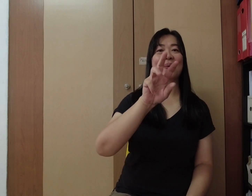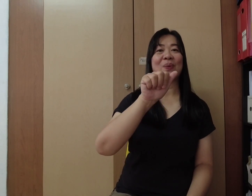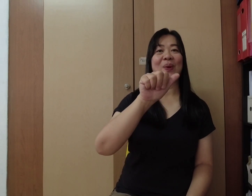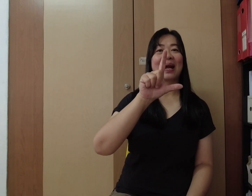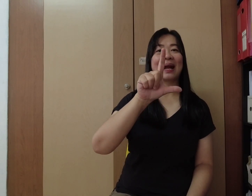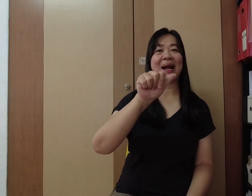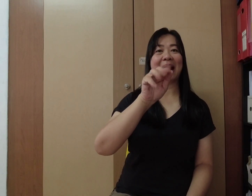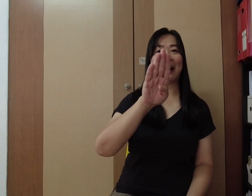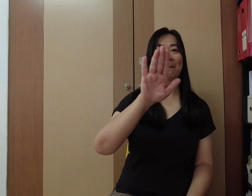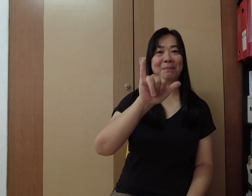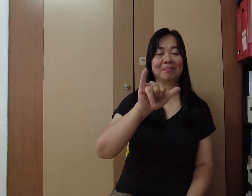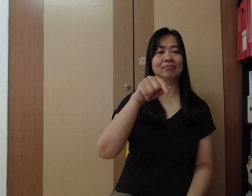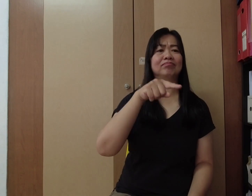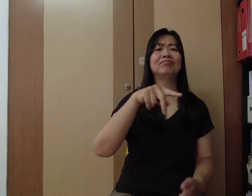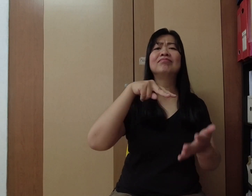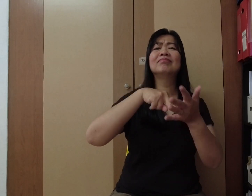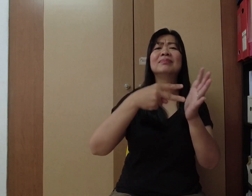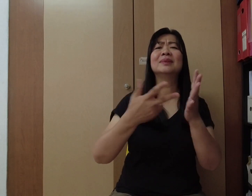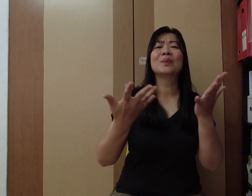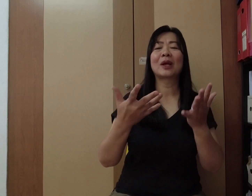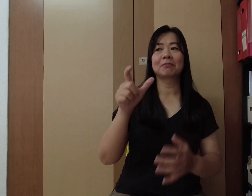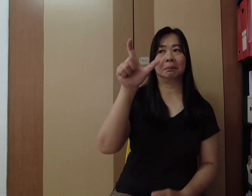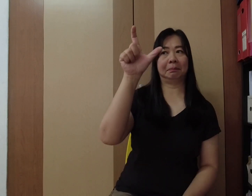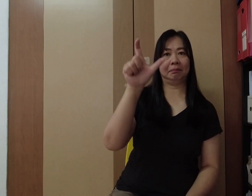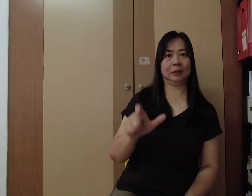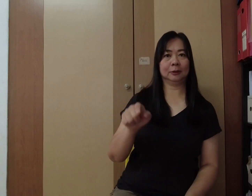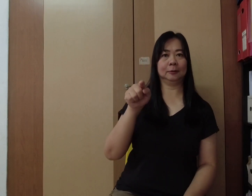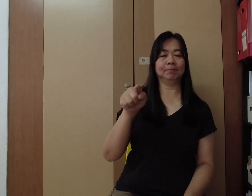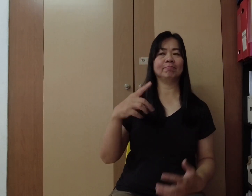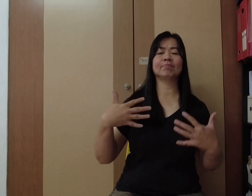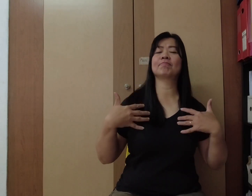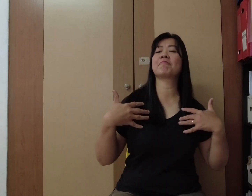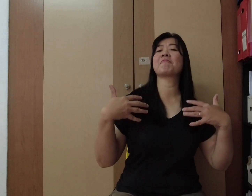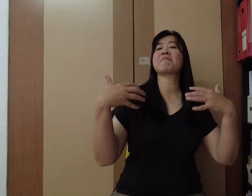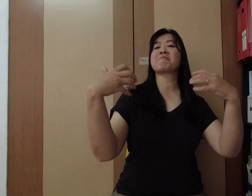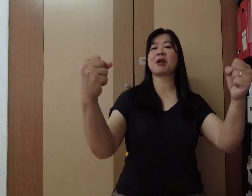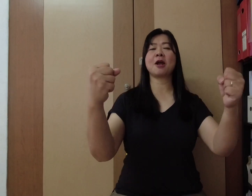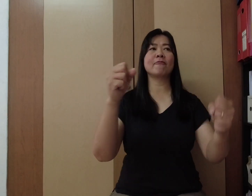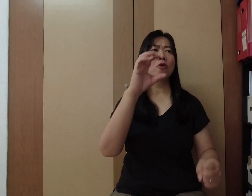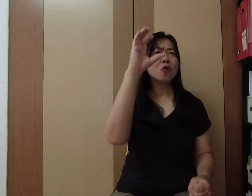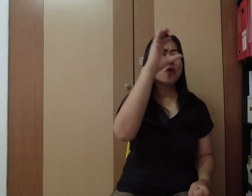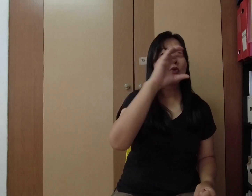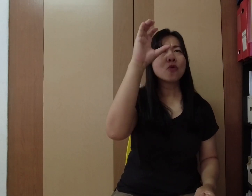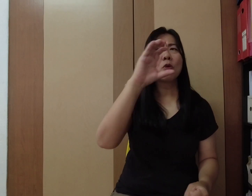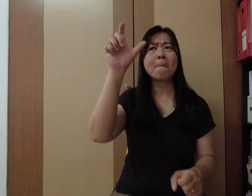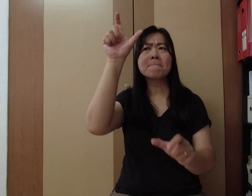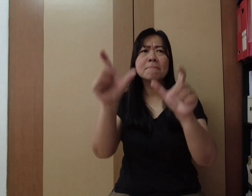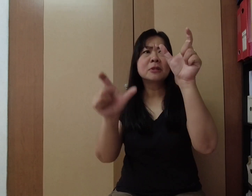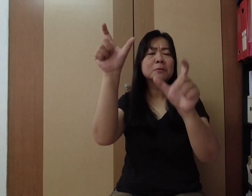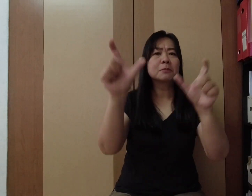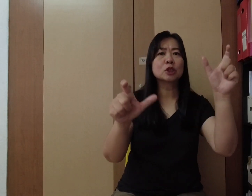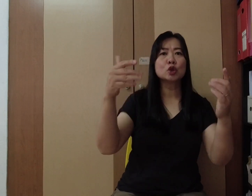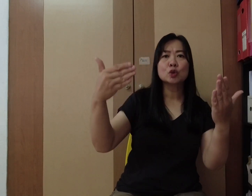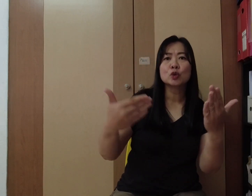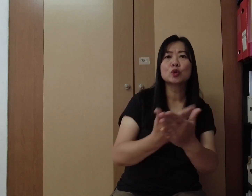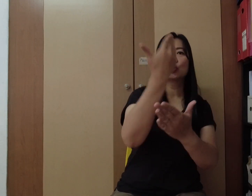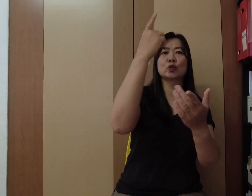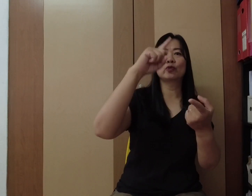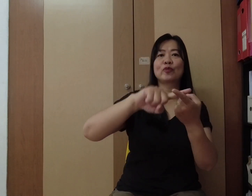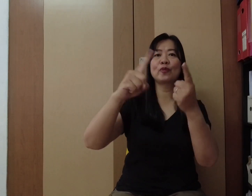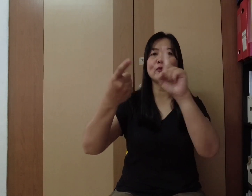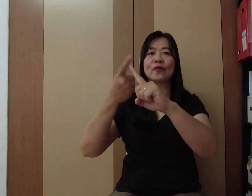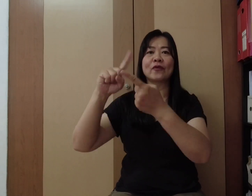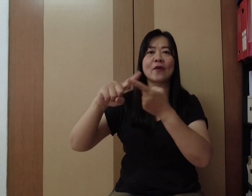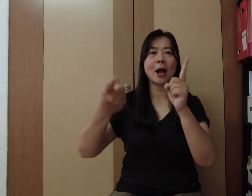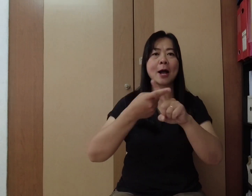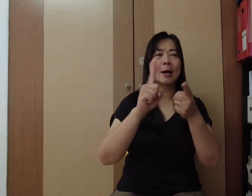for Willis the Wallaby. Willis is courageous as he seeks